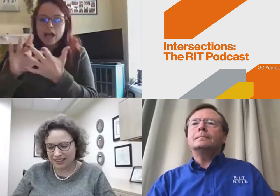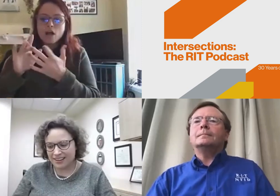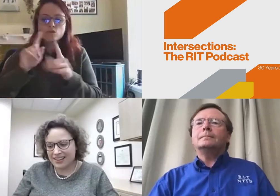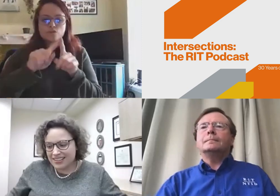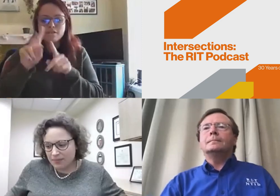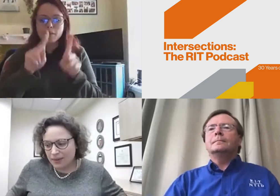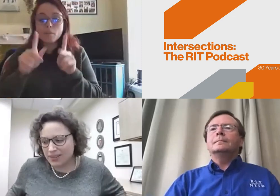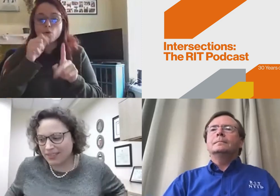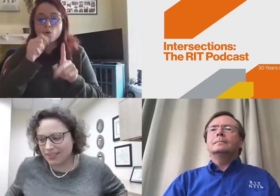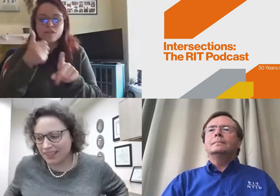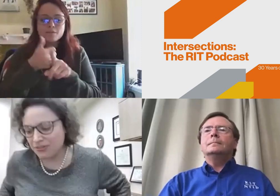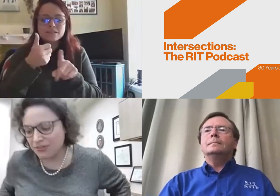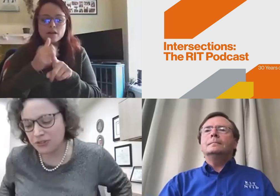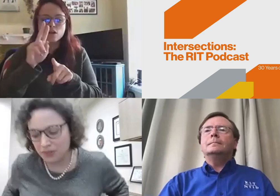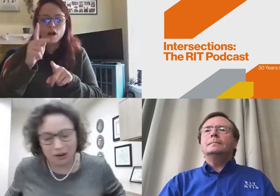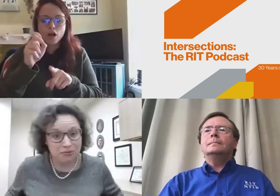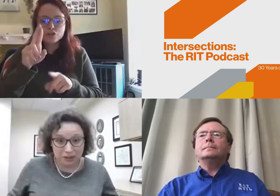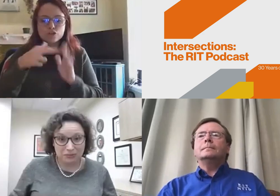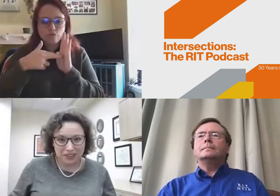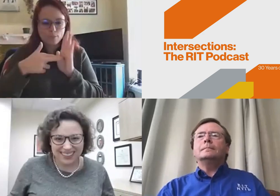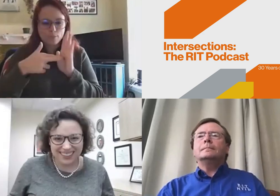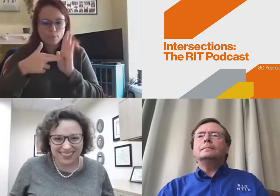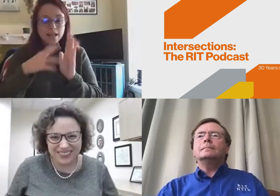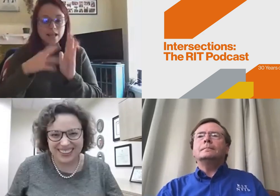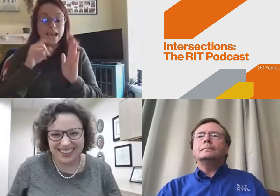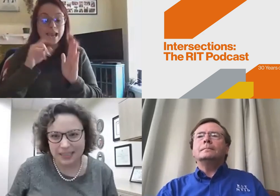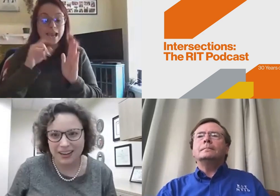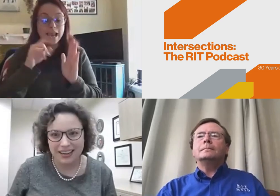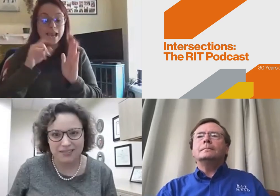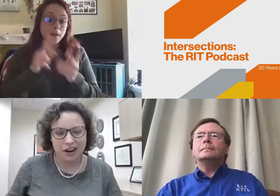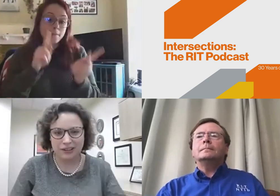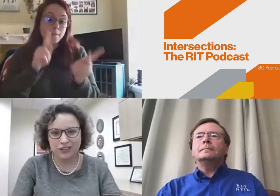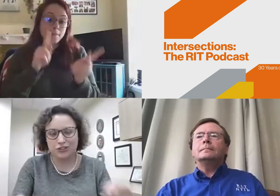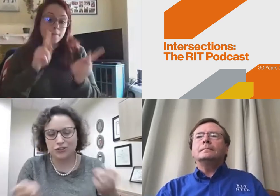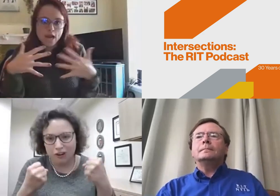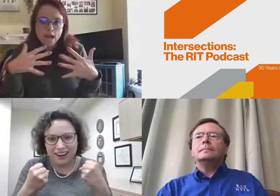and sometimes I think folks are fearful of doing that same kind of outreach to draw in